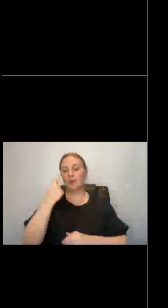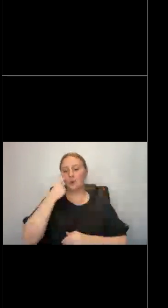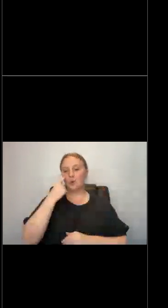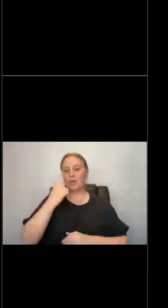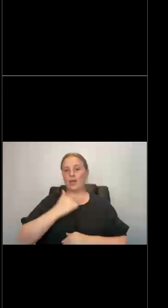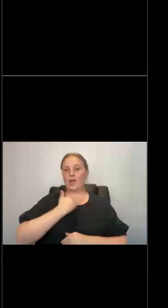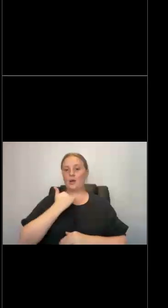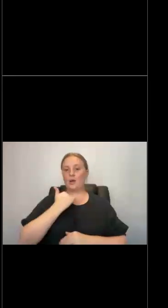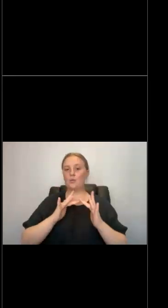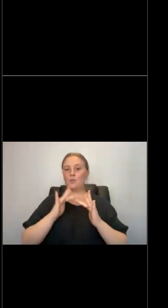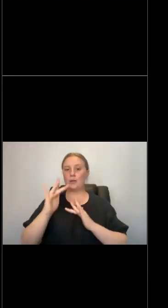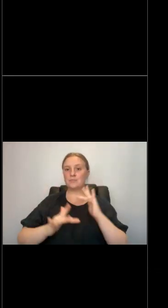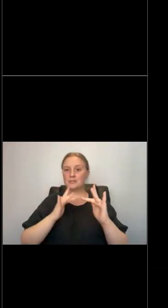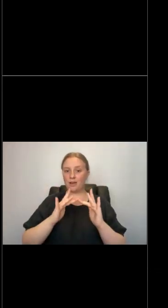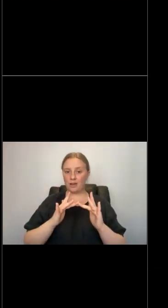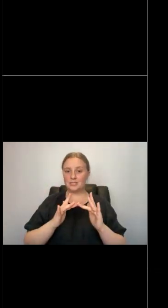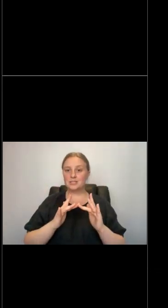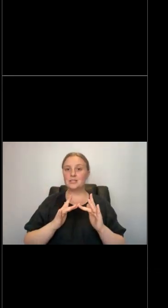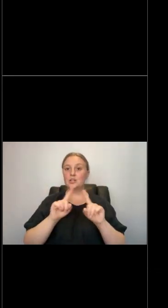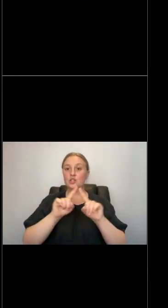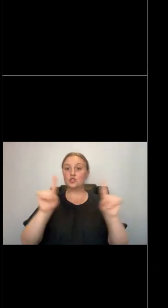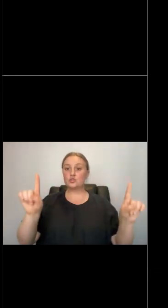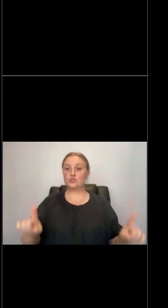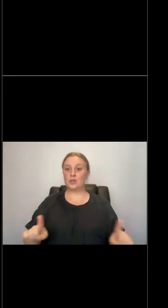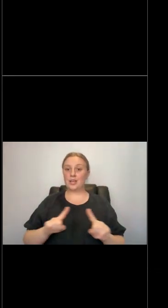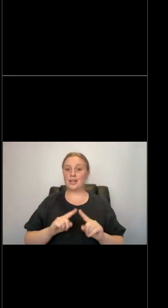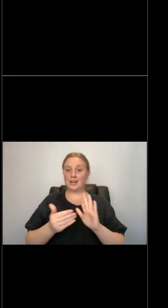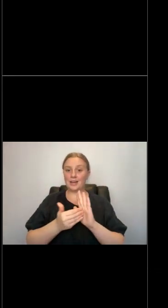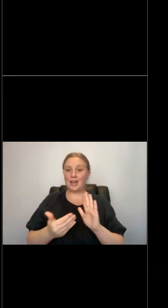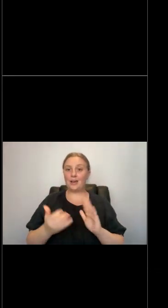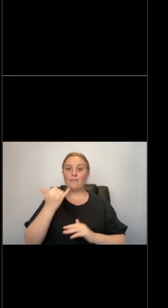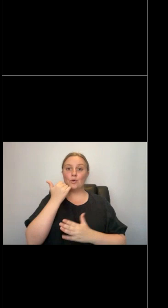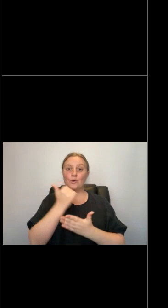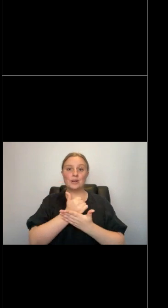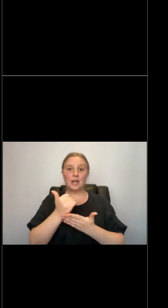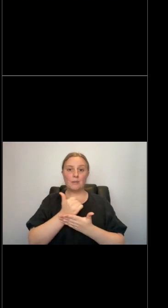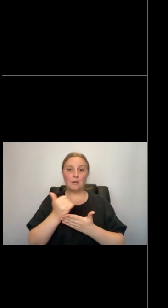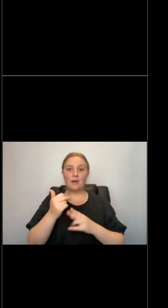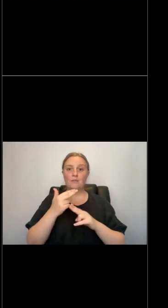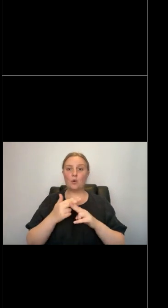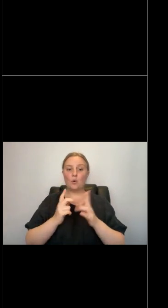On the screen at the moment are our phone numbers for Legal Aid. If you have any questions at all, you can jump through on